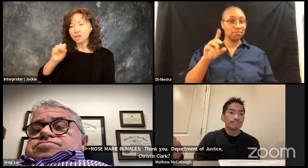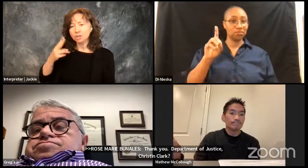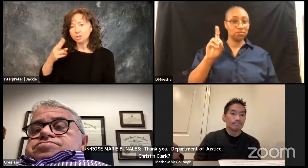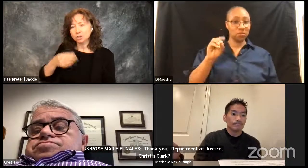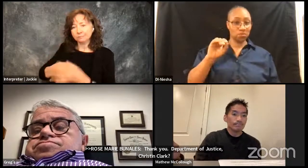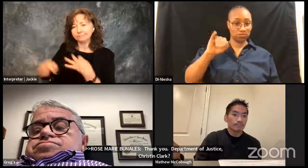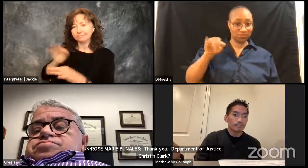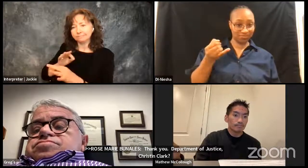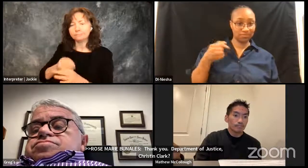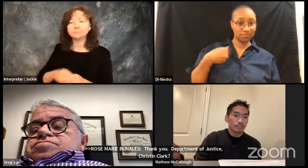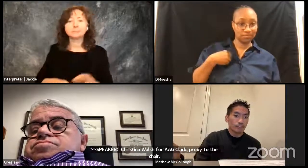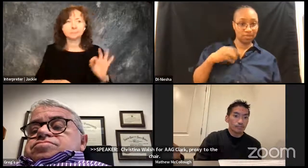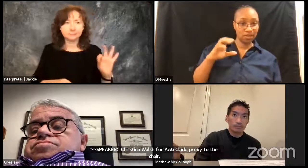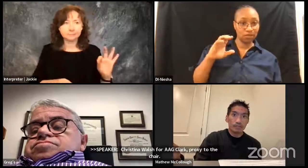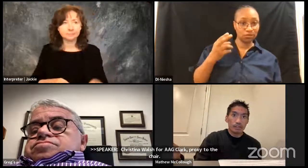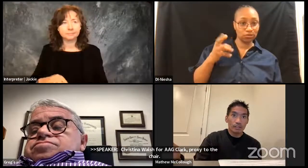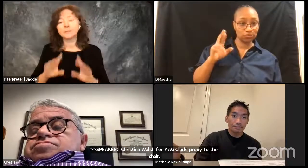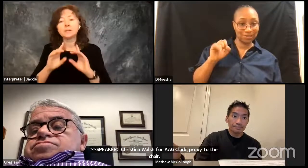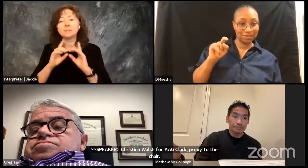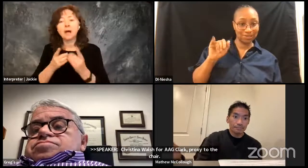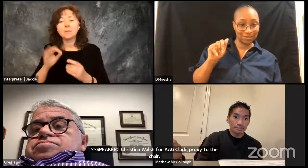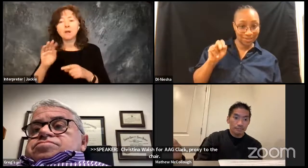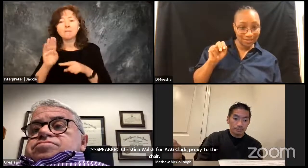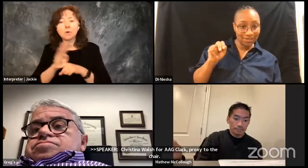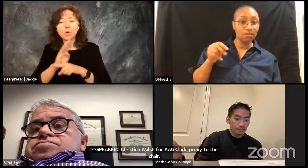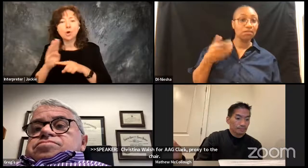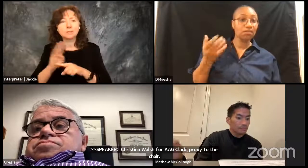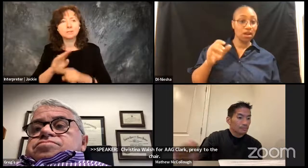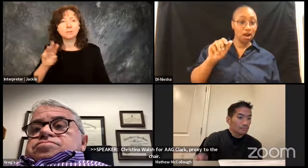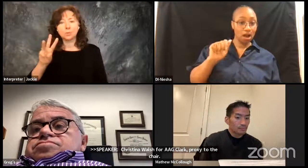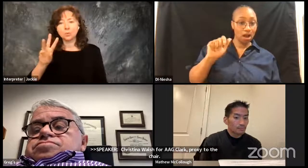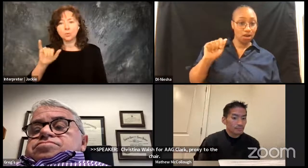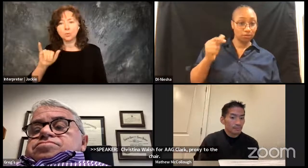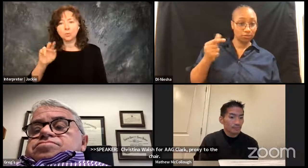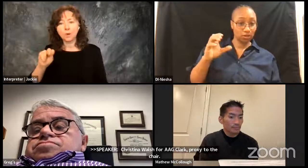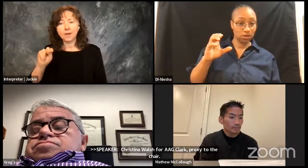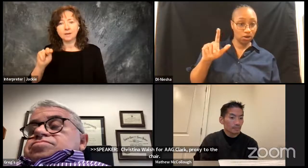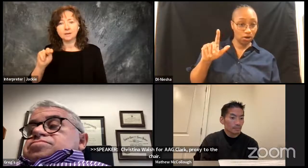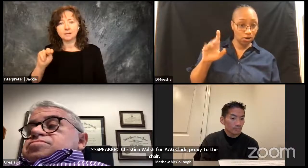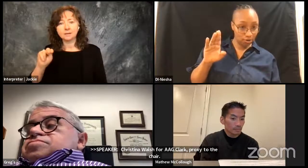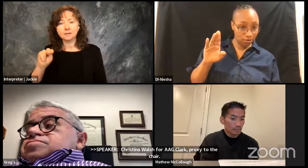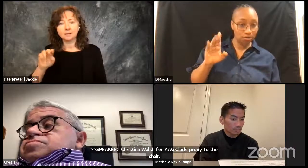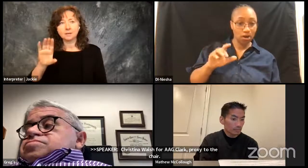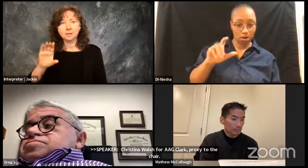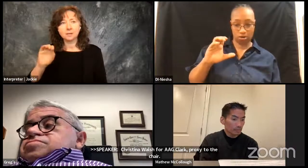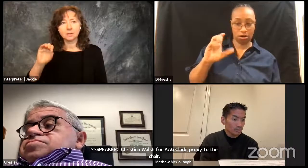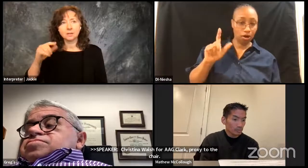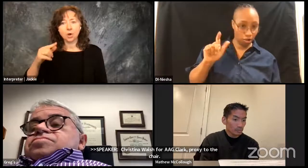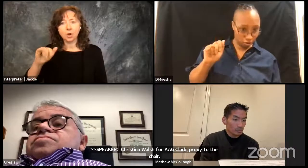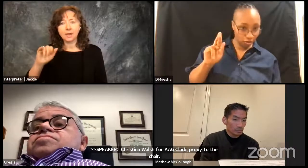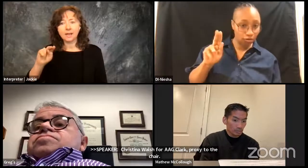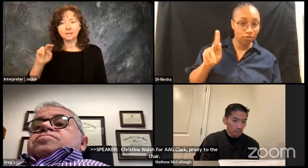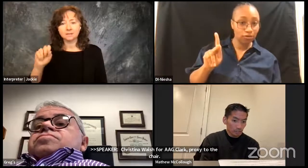Department of Commerce, Wynn Coggins?